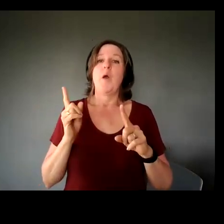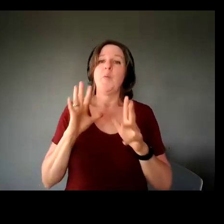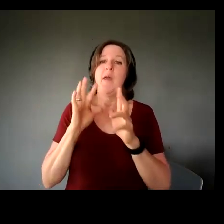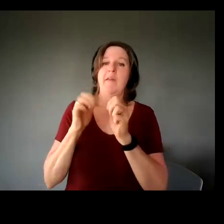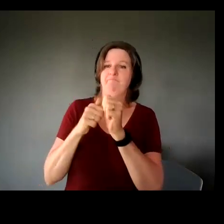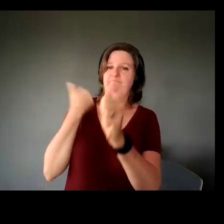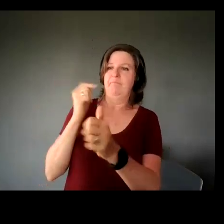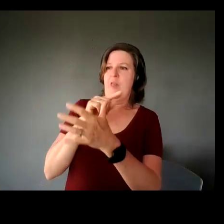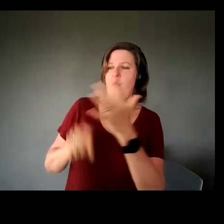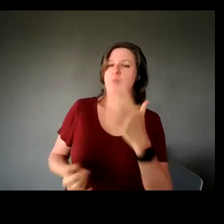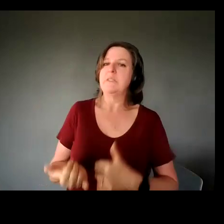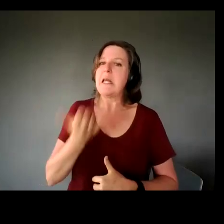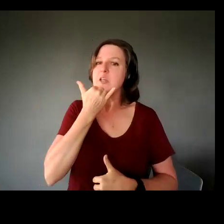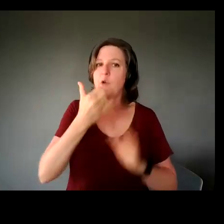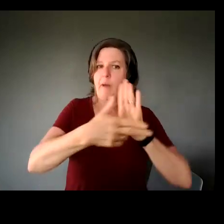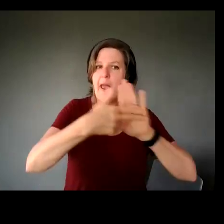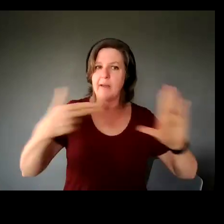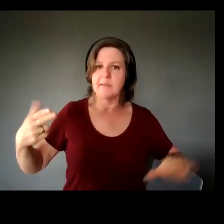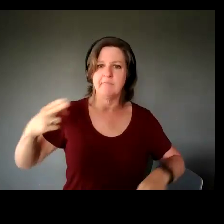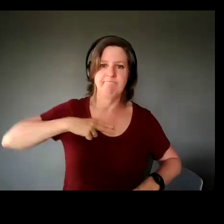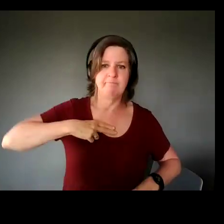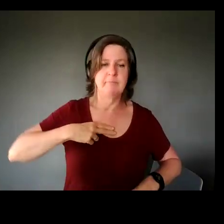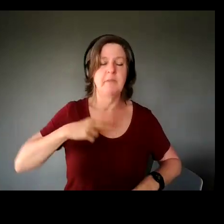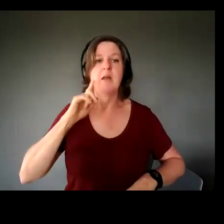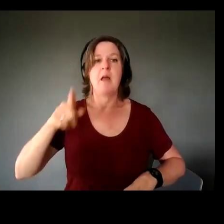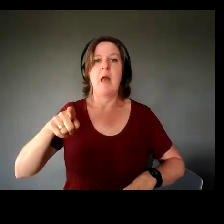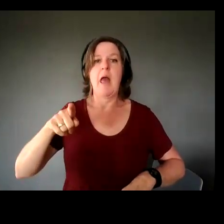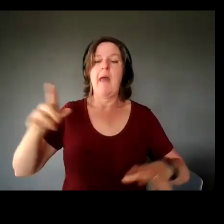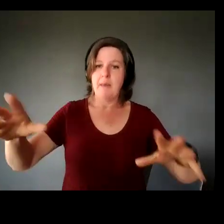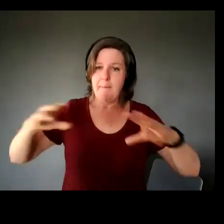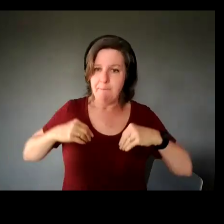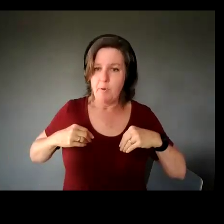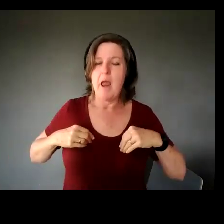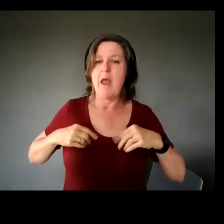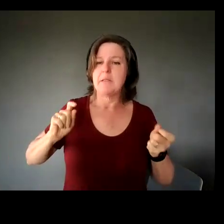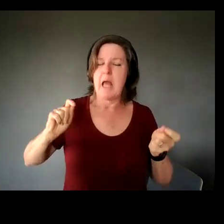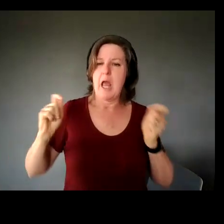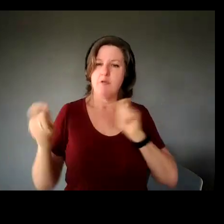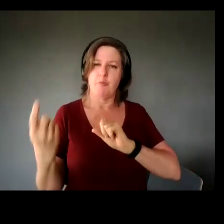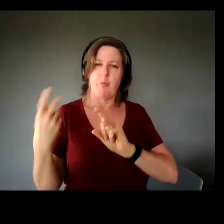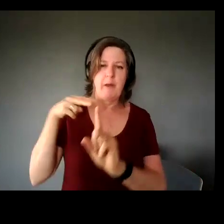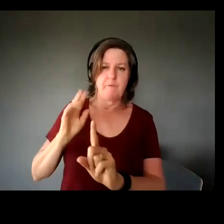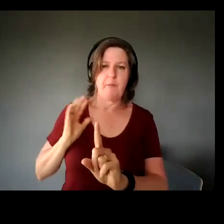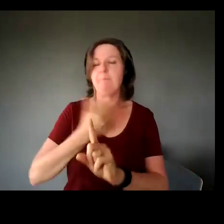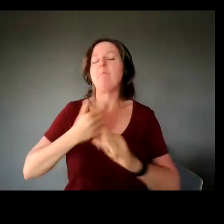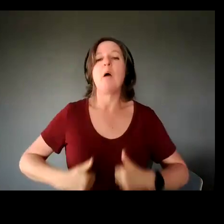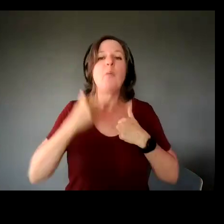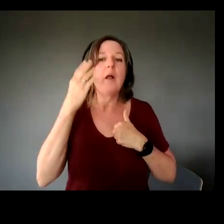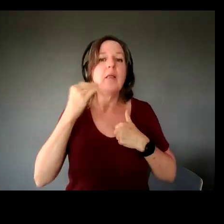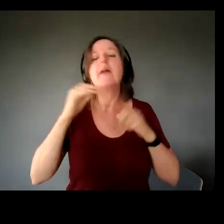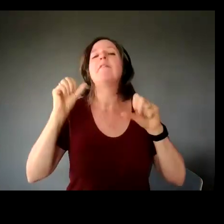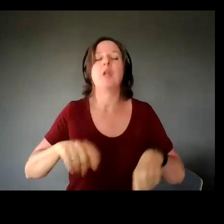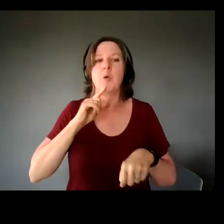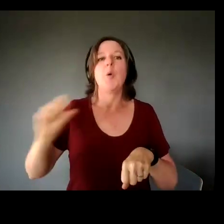and embrace and reframe our lived experience we can truly value the natural human diversity.